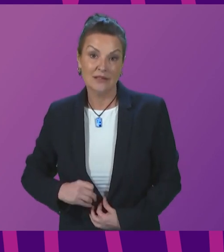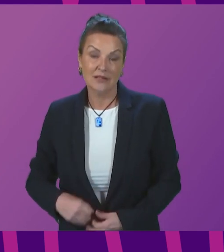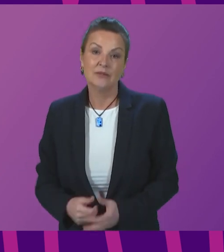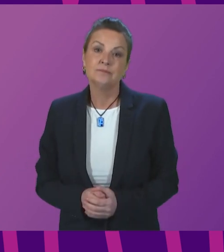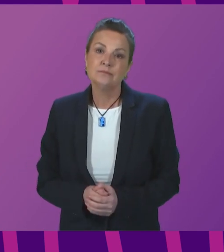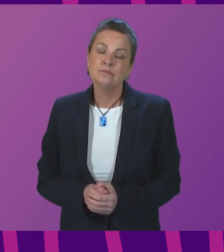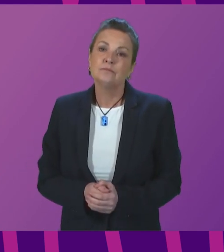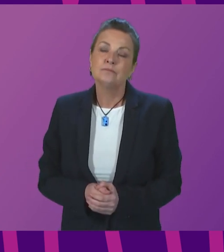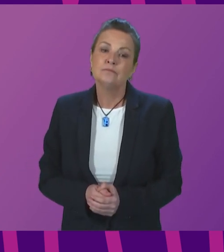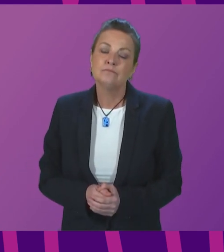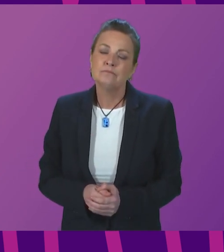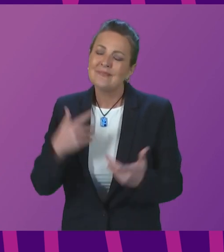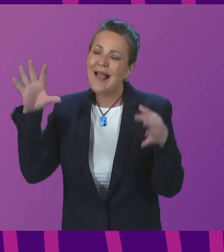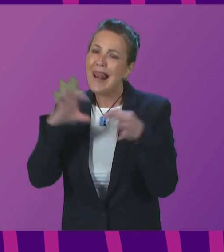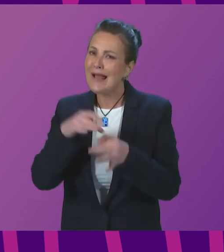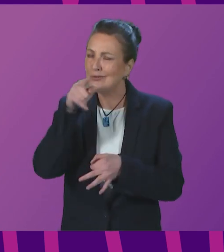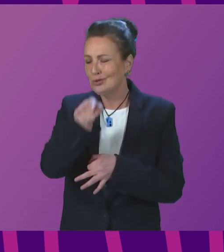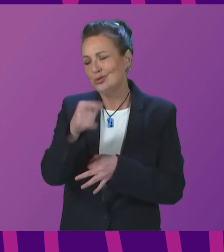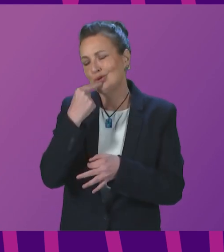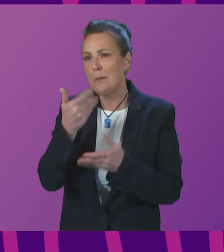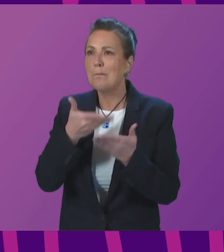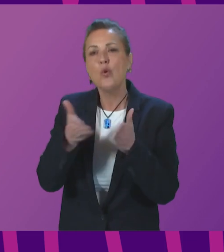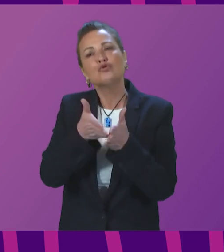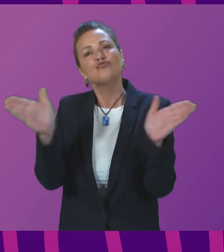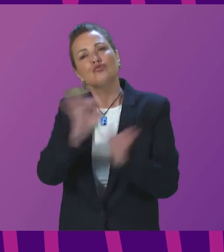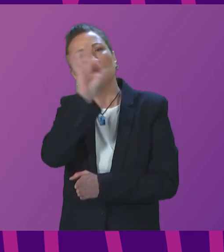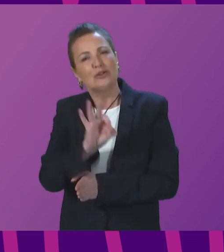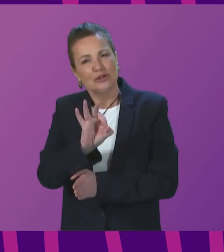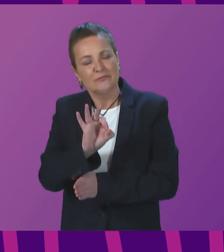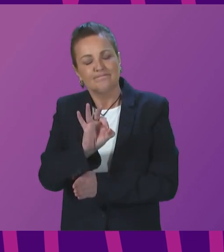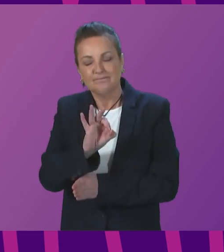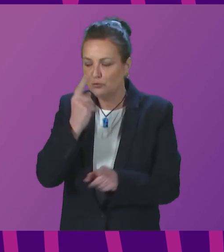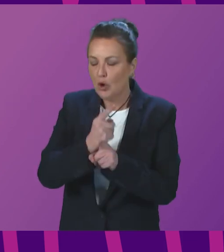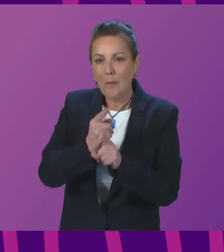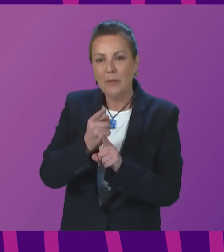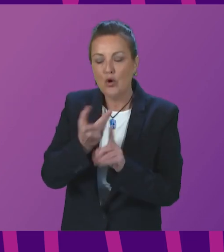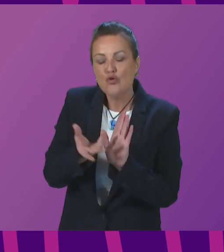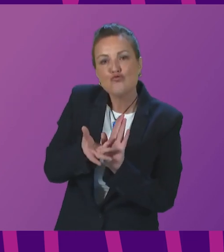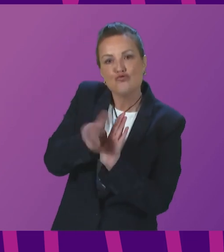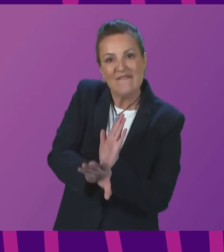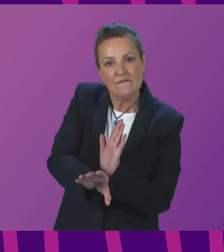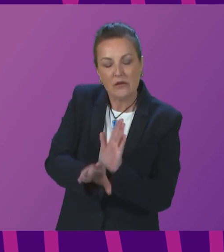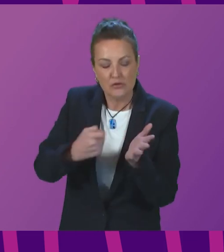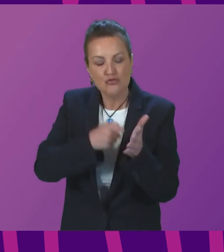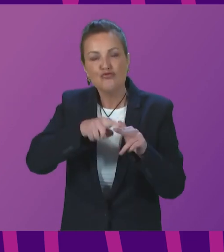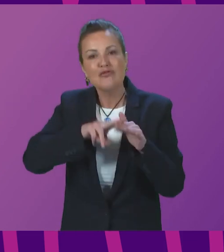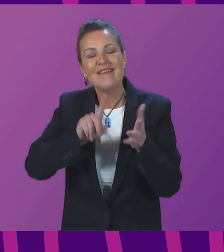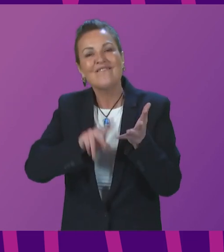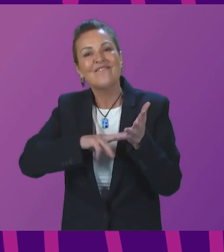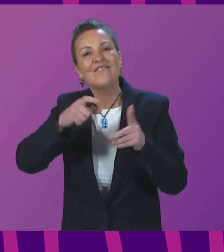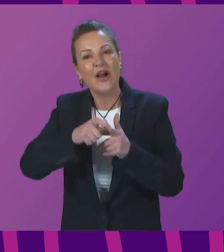On the wider question on the refund guarantee, I set out my response in full last week.